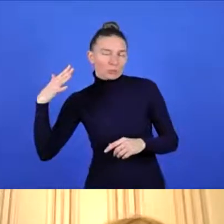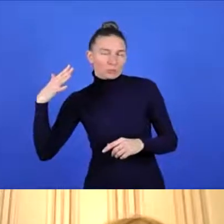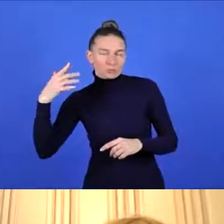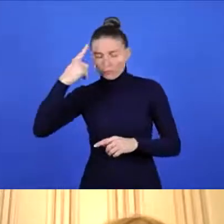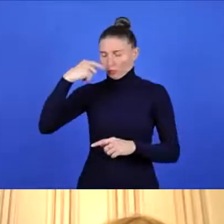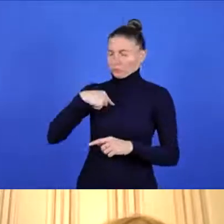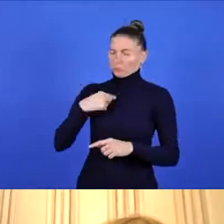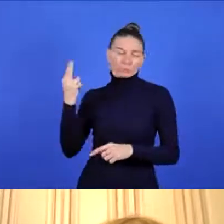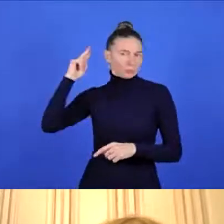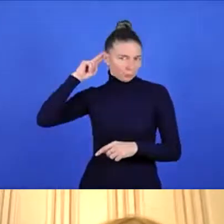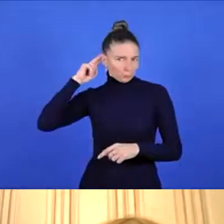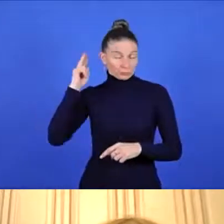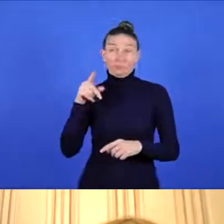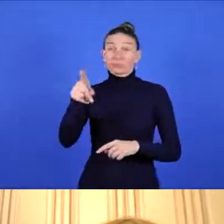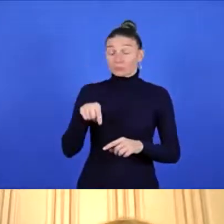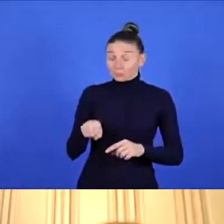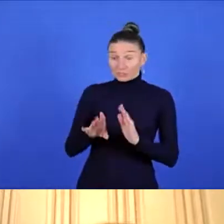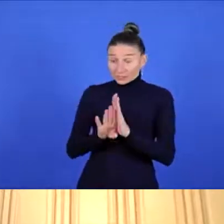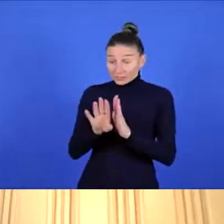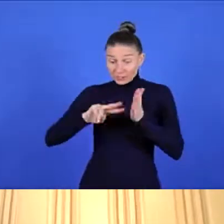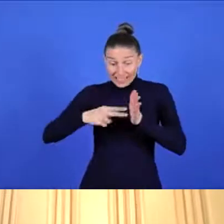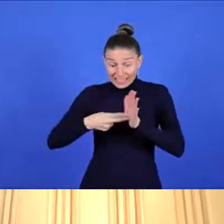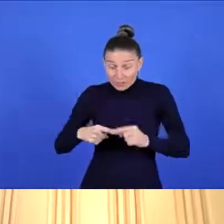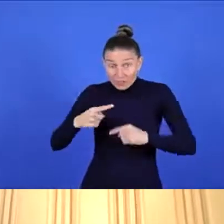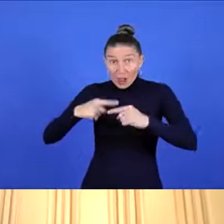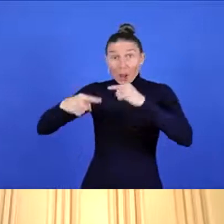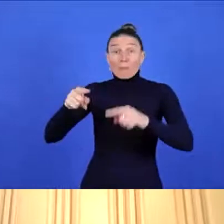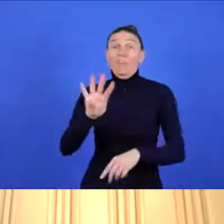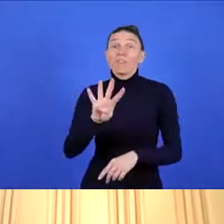sound to the user, the technology was